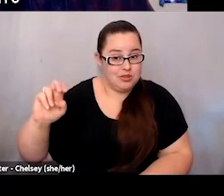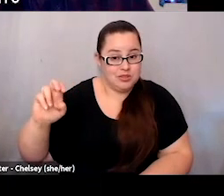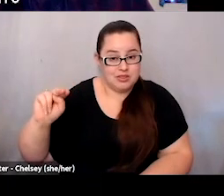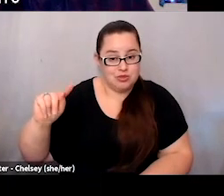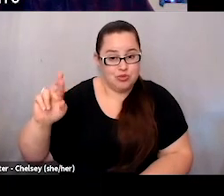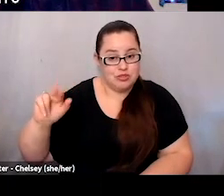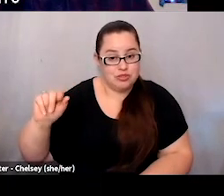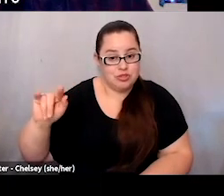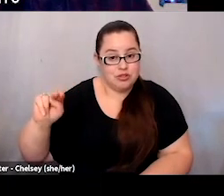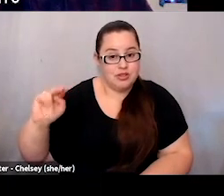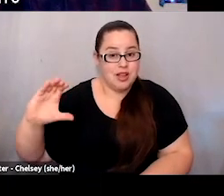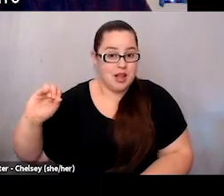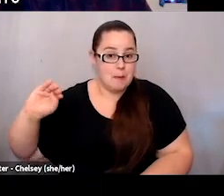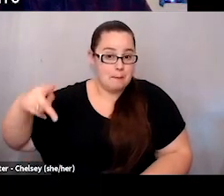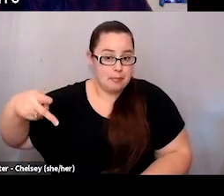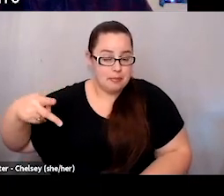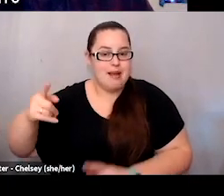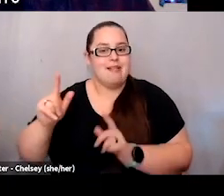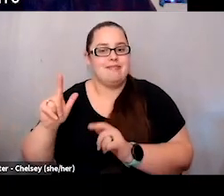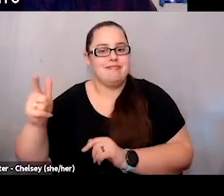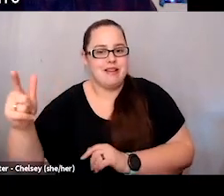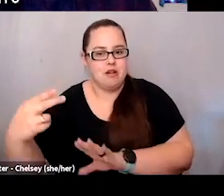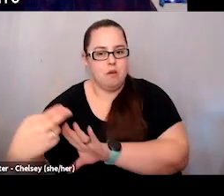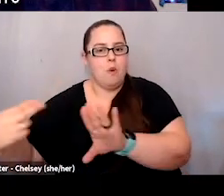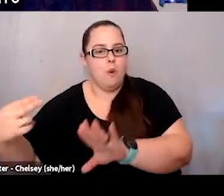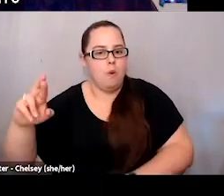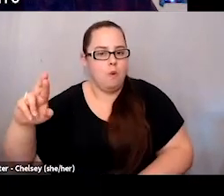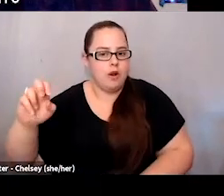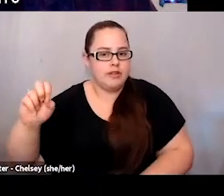these concentration camps are called reservations. And they were really places